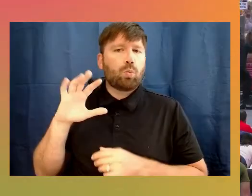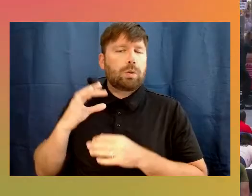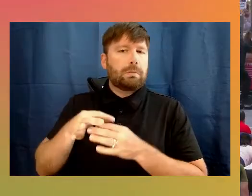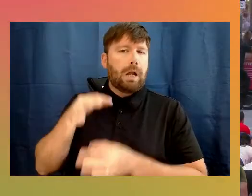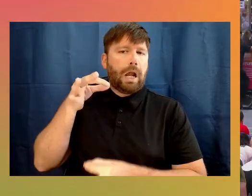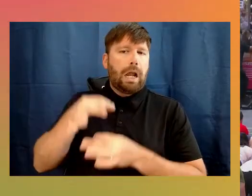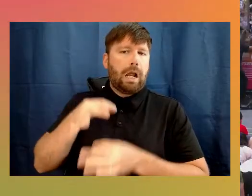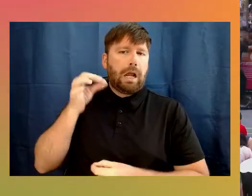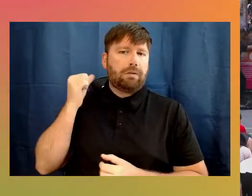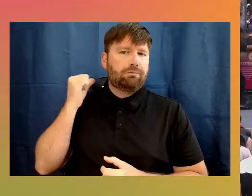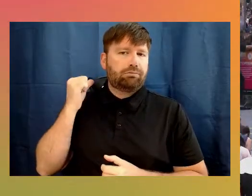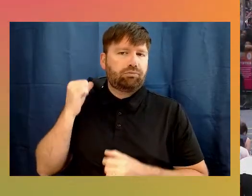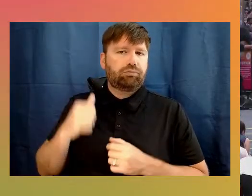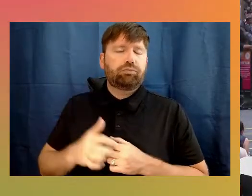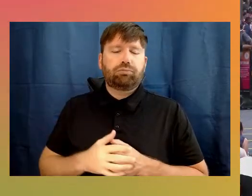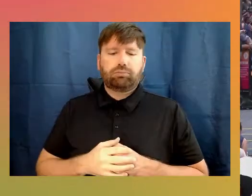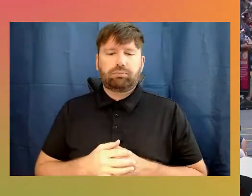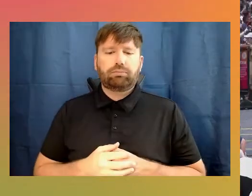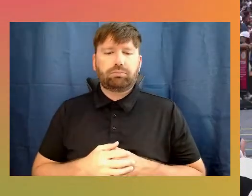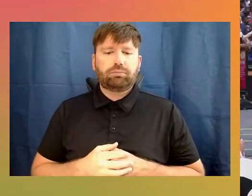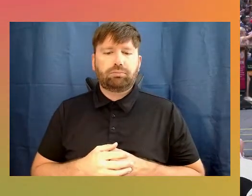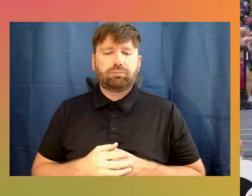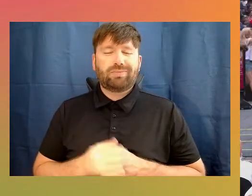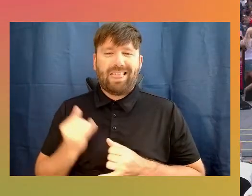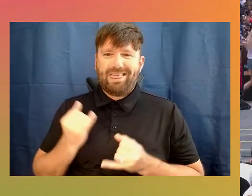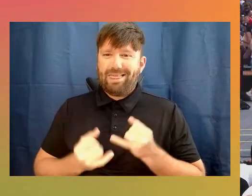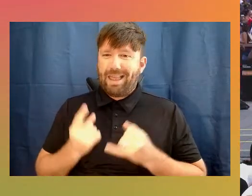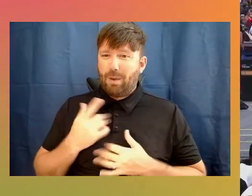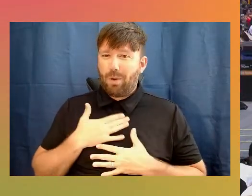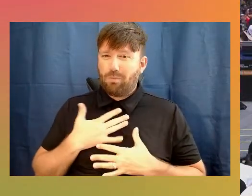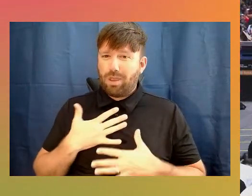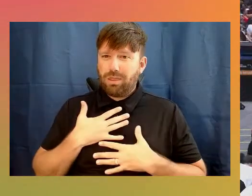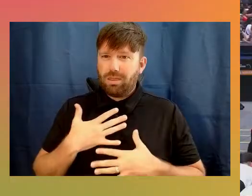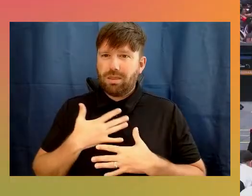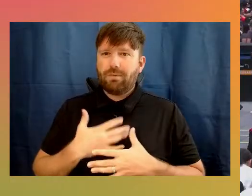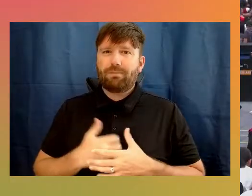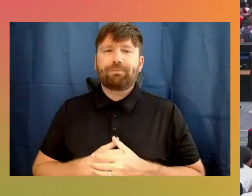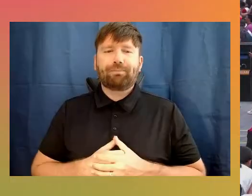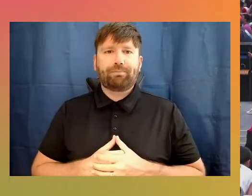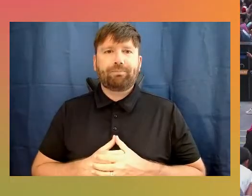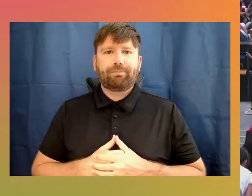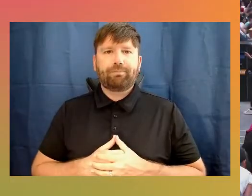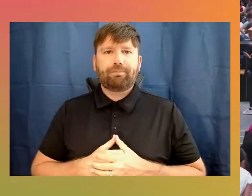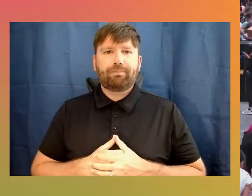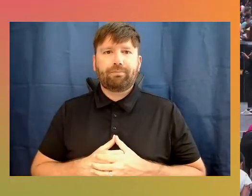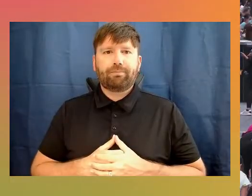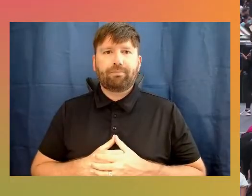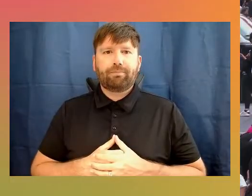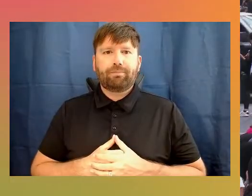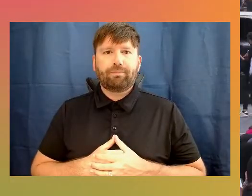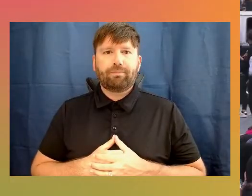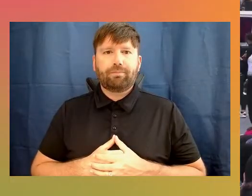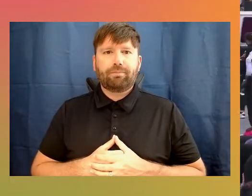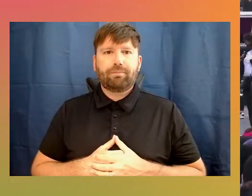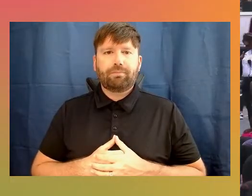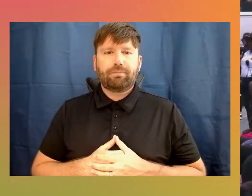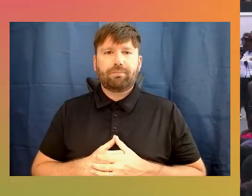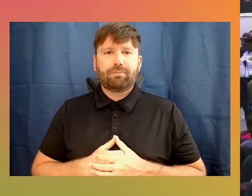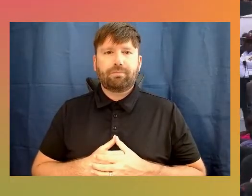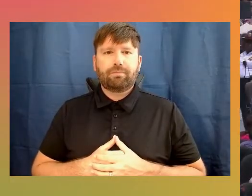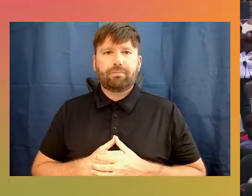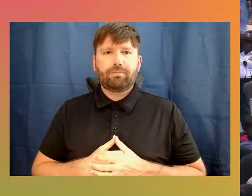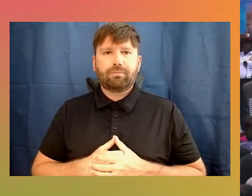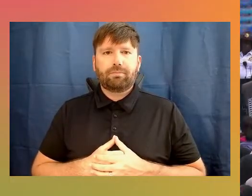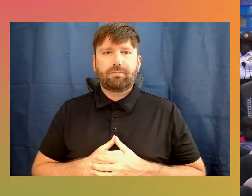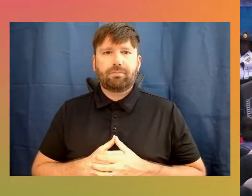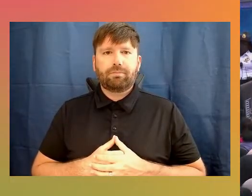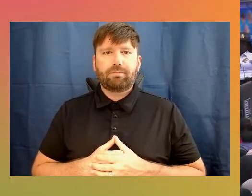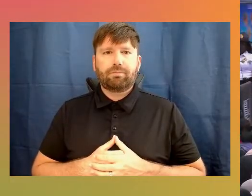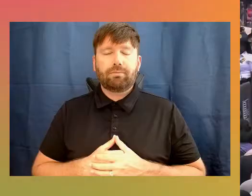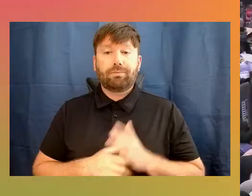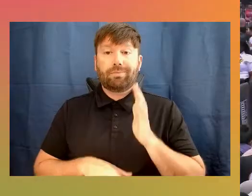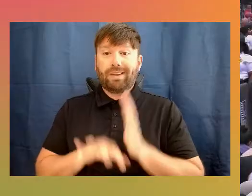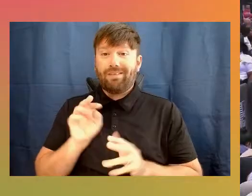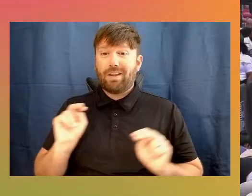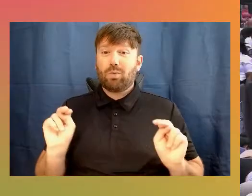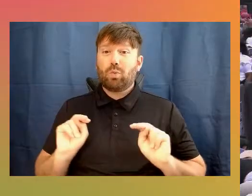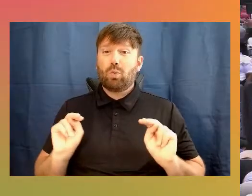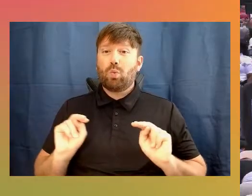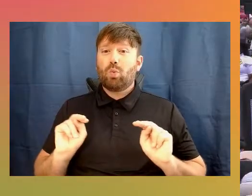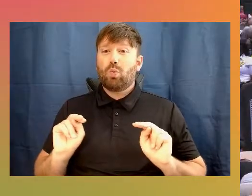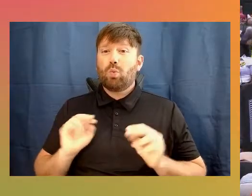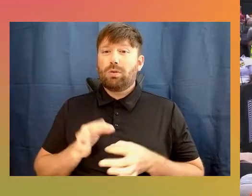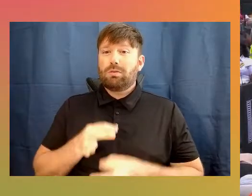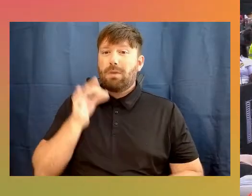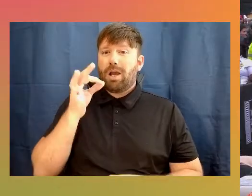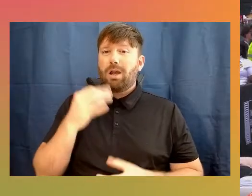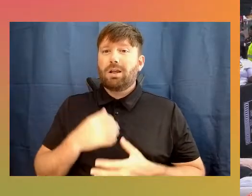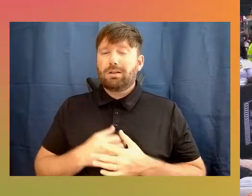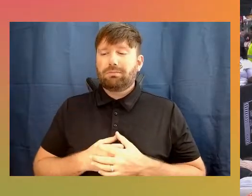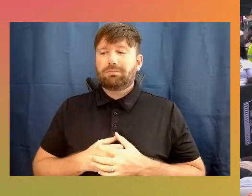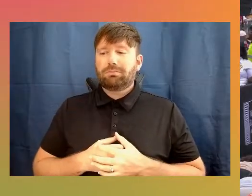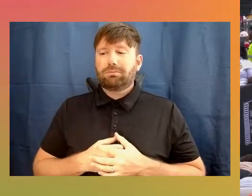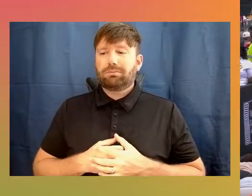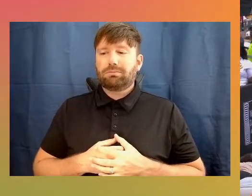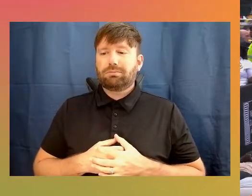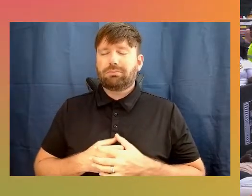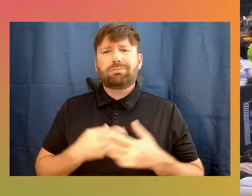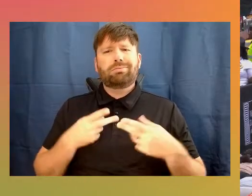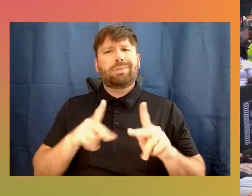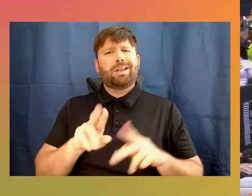GENTLY WARMING UP THE SPINE.